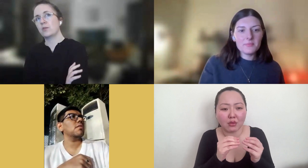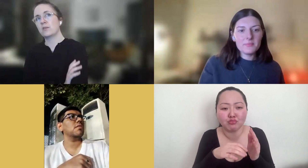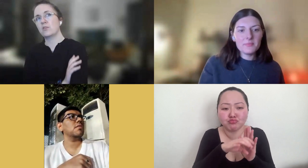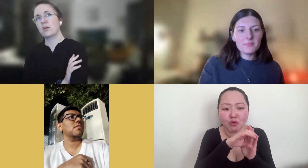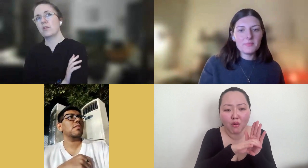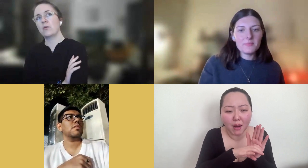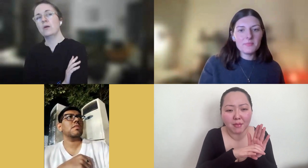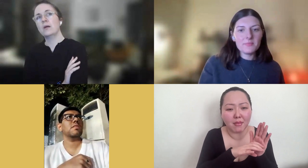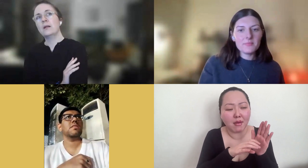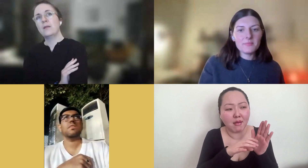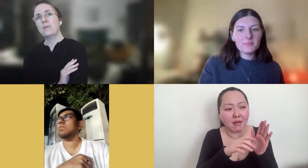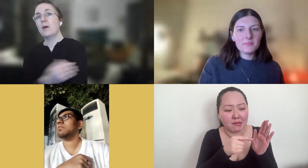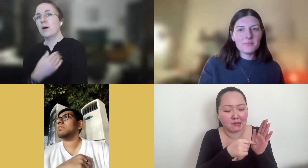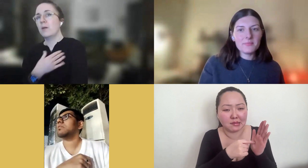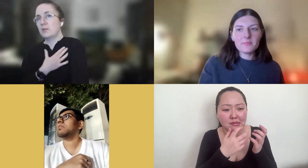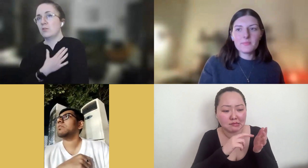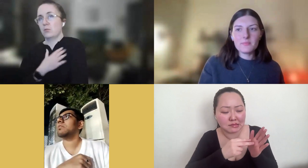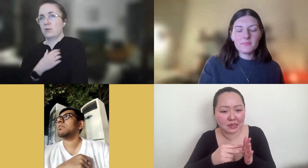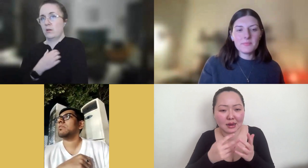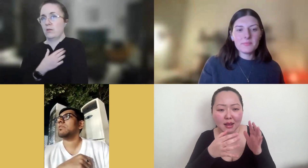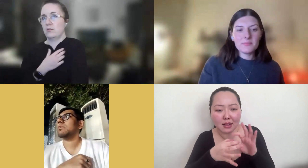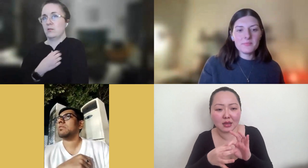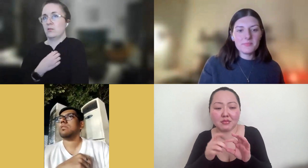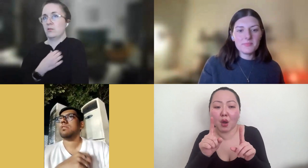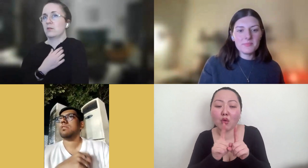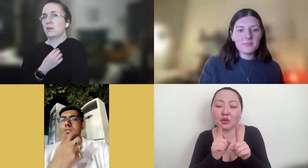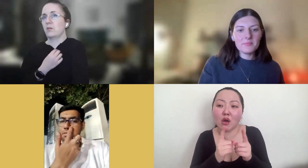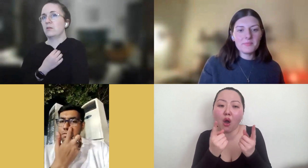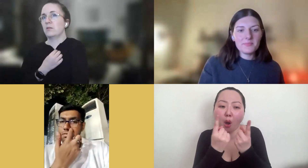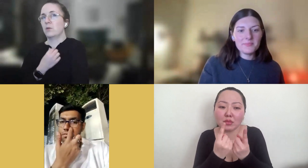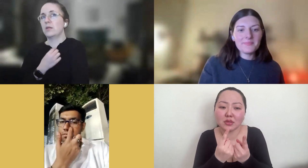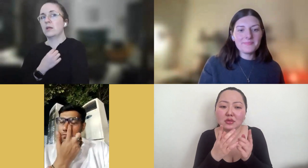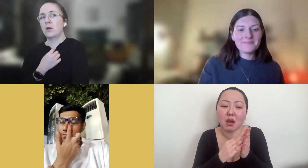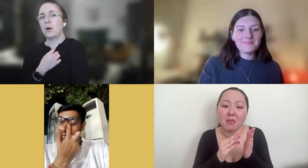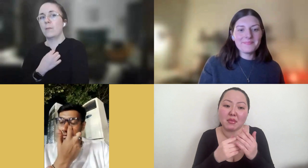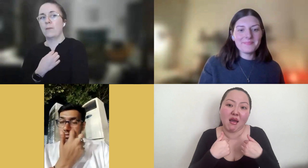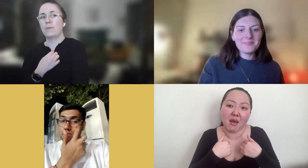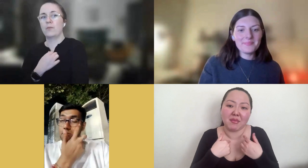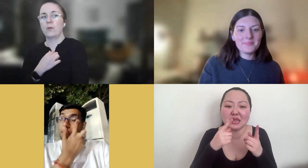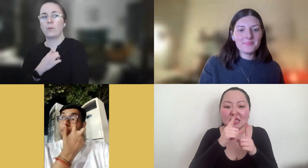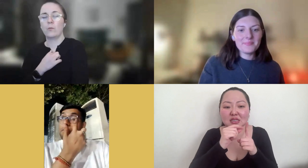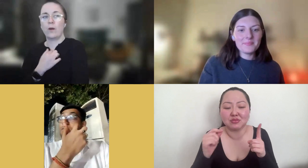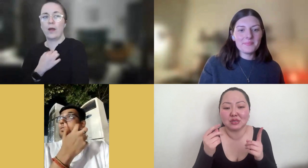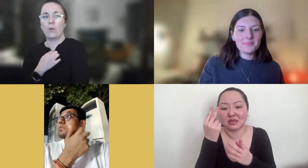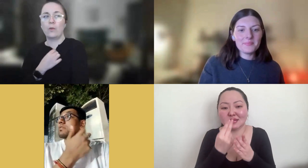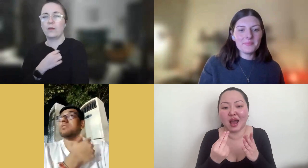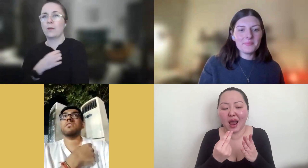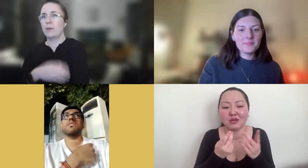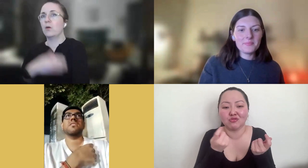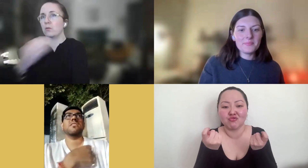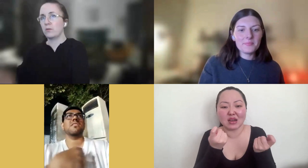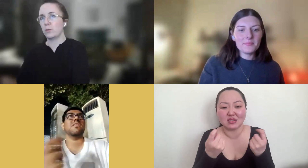objects in general, I'm Digital Design curator, and it is thinking about how we think beyond the